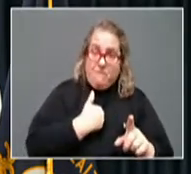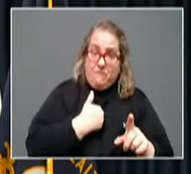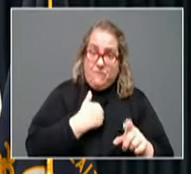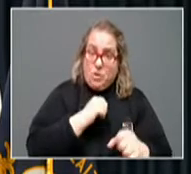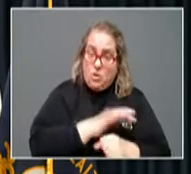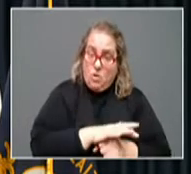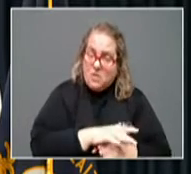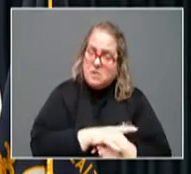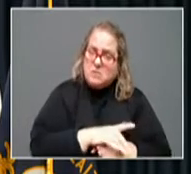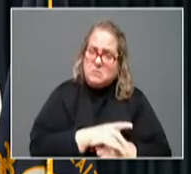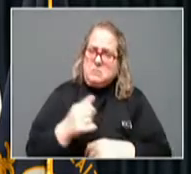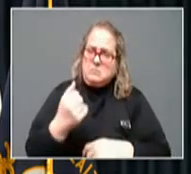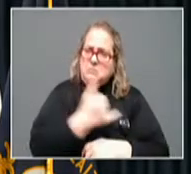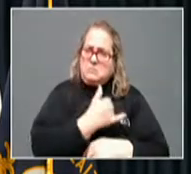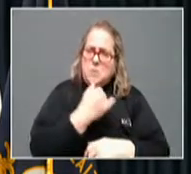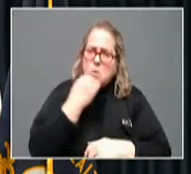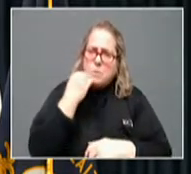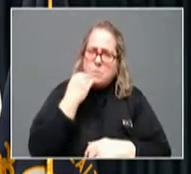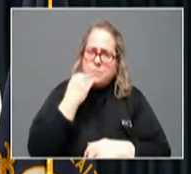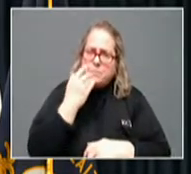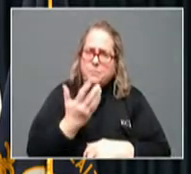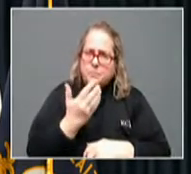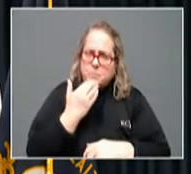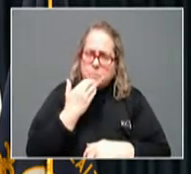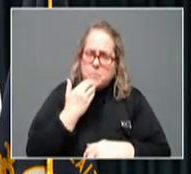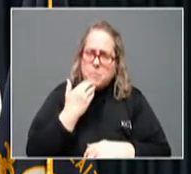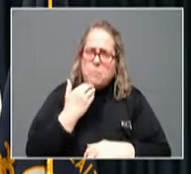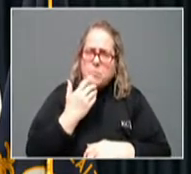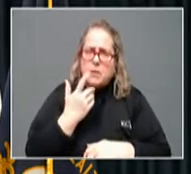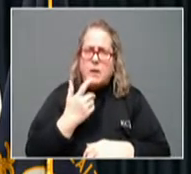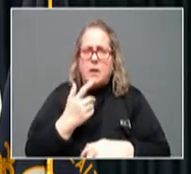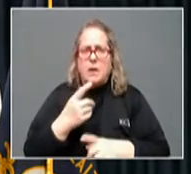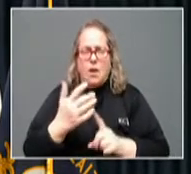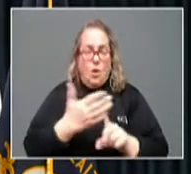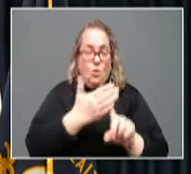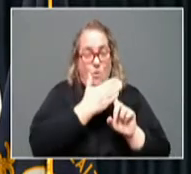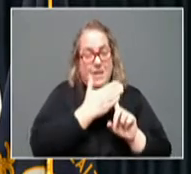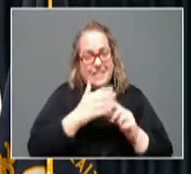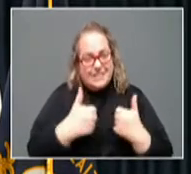know, a little more challenging out there right now. But this is starting